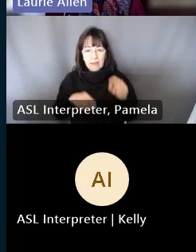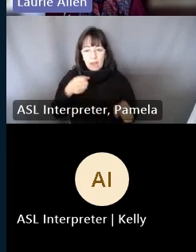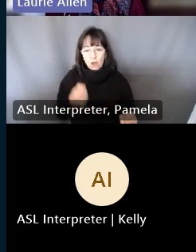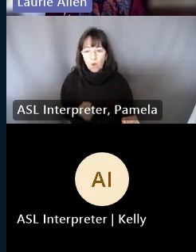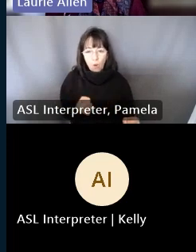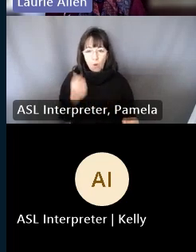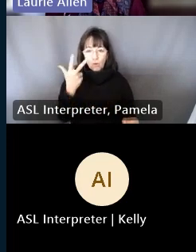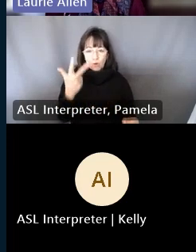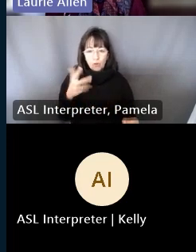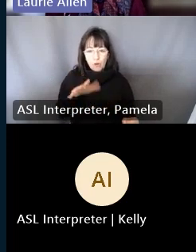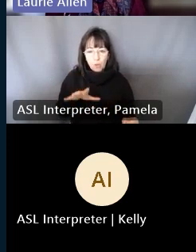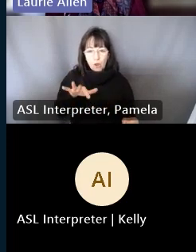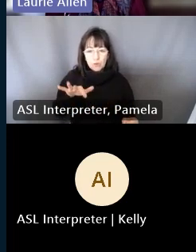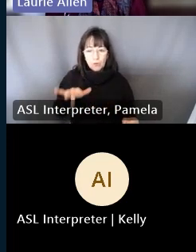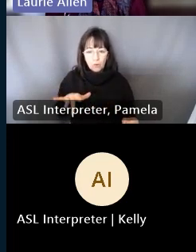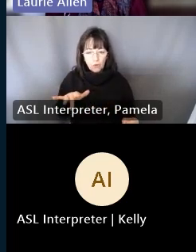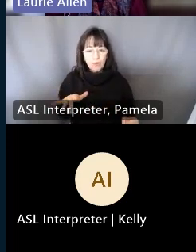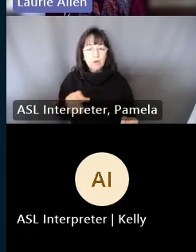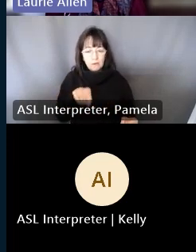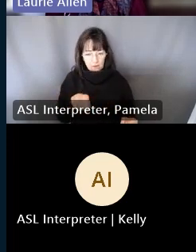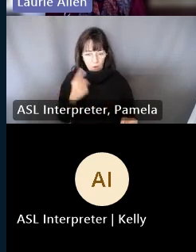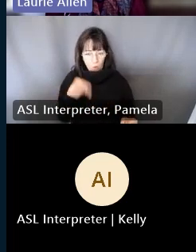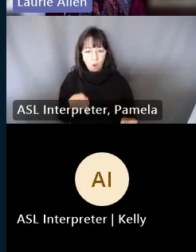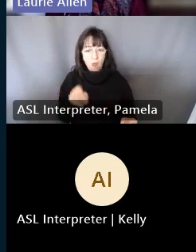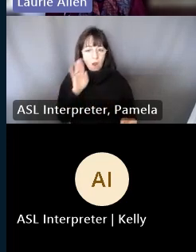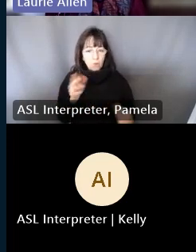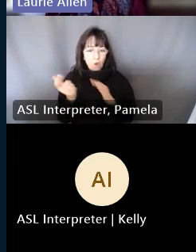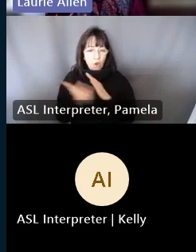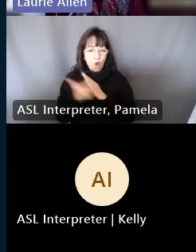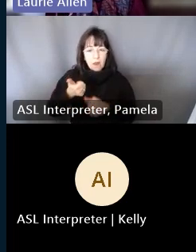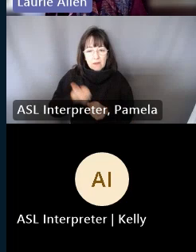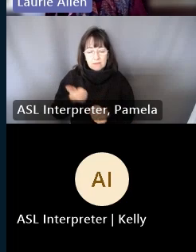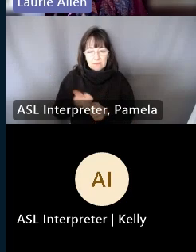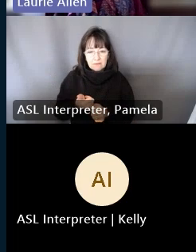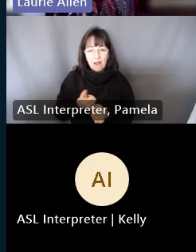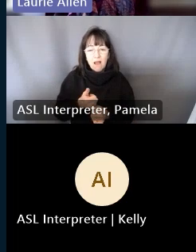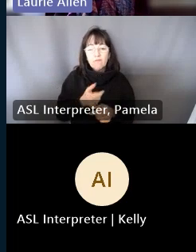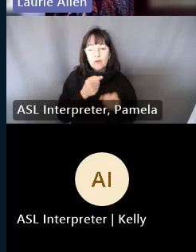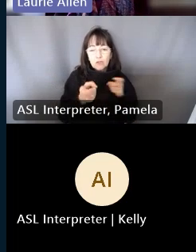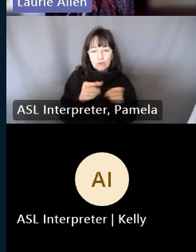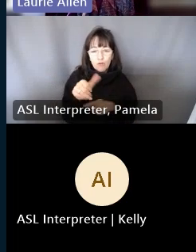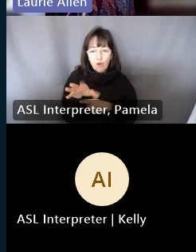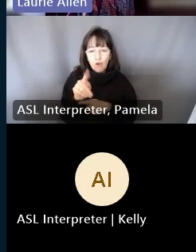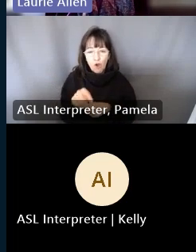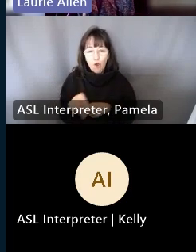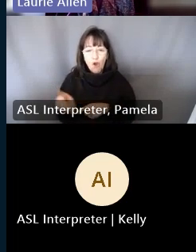do Control-Alt-Delete. I can even program a macro. So I have a macro that that opens up my accessibility